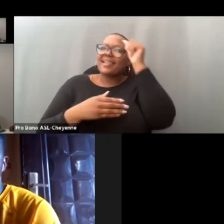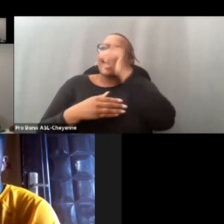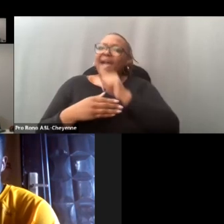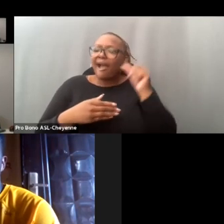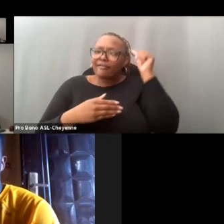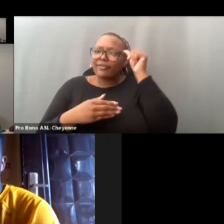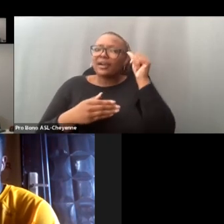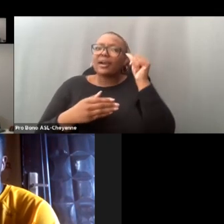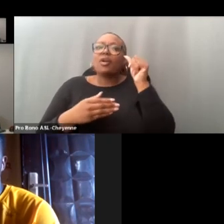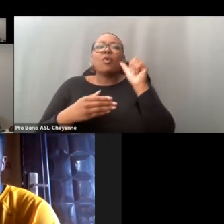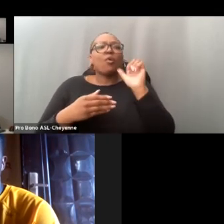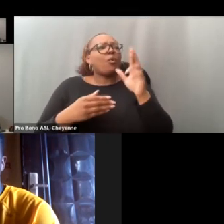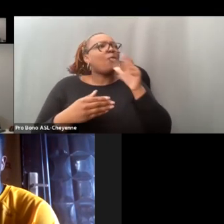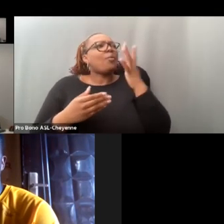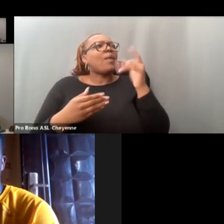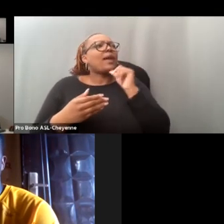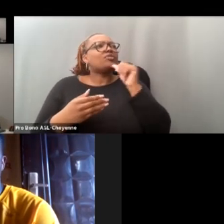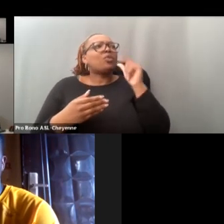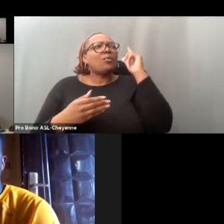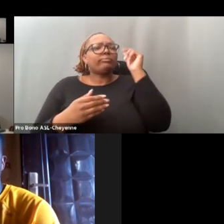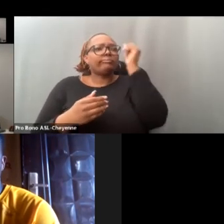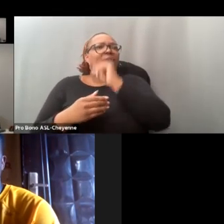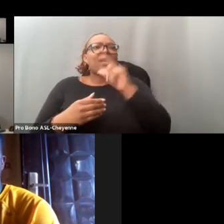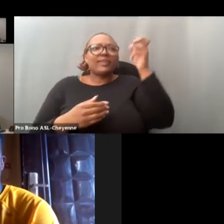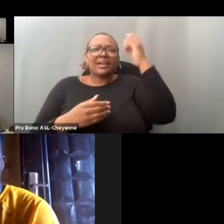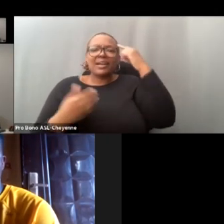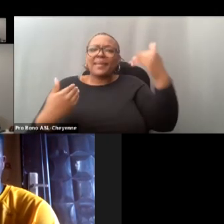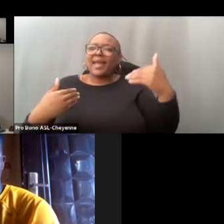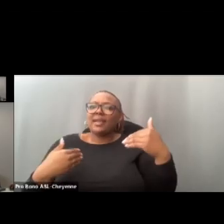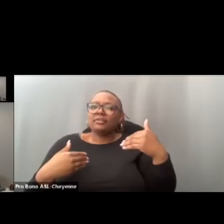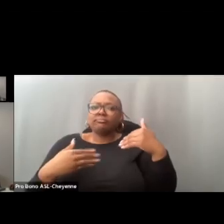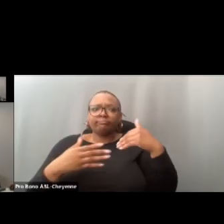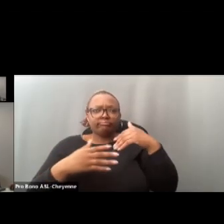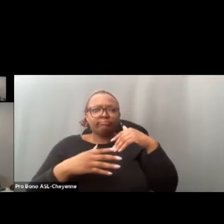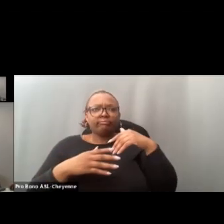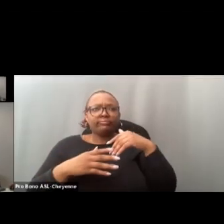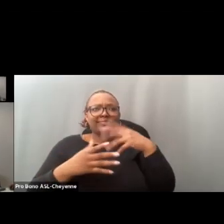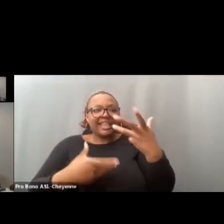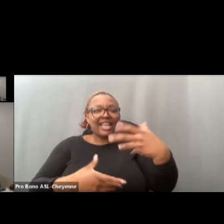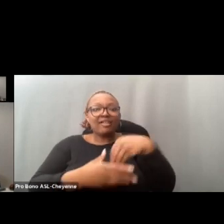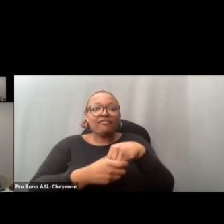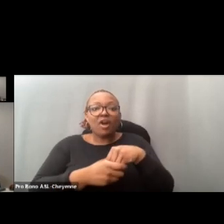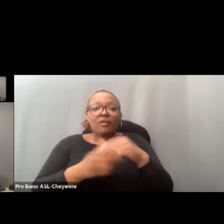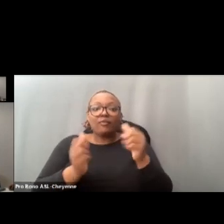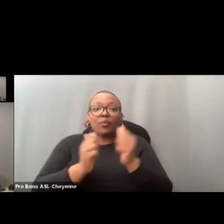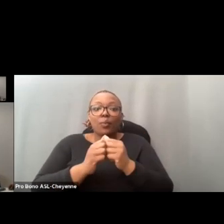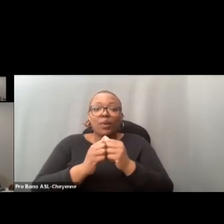or why don't African governments tap into existing resources